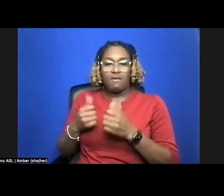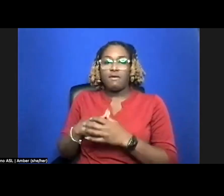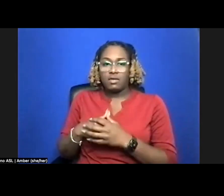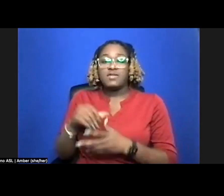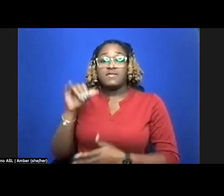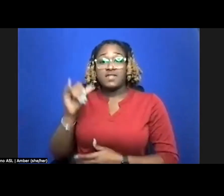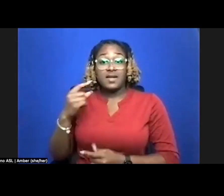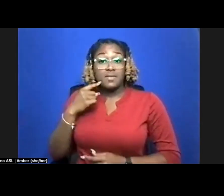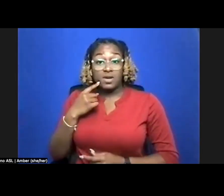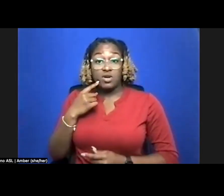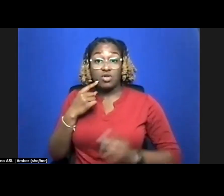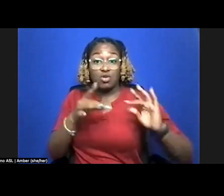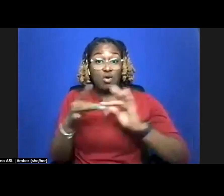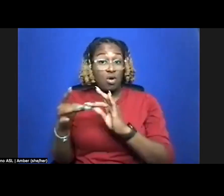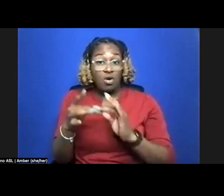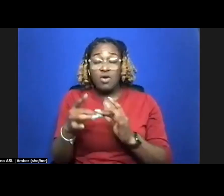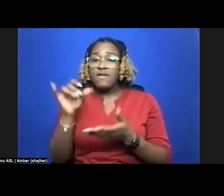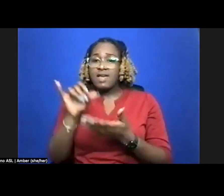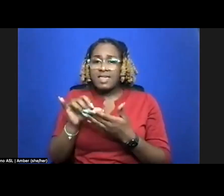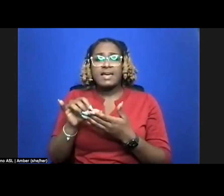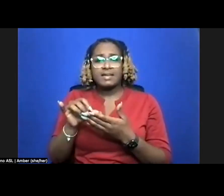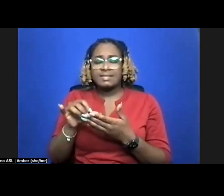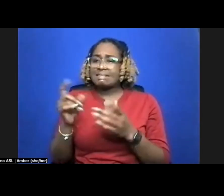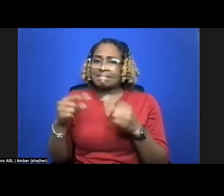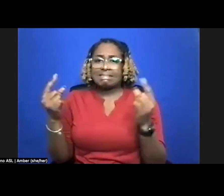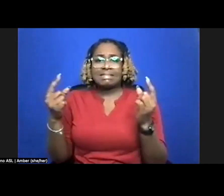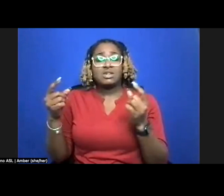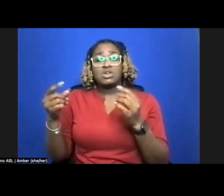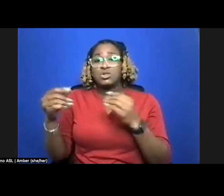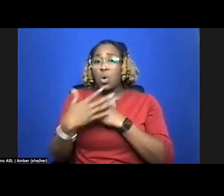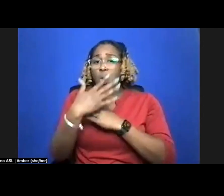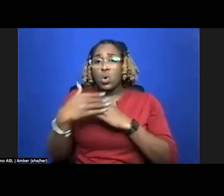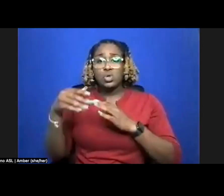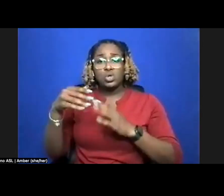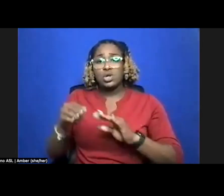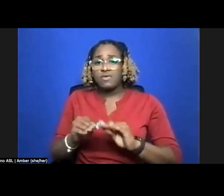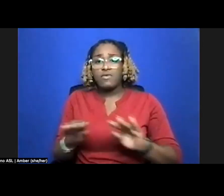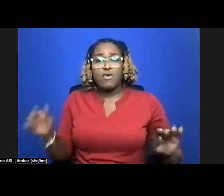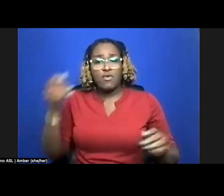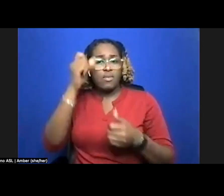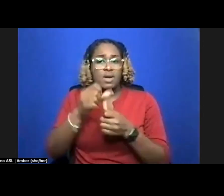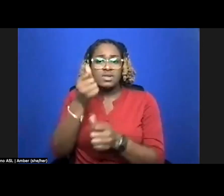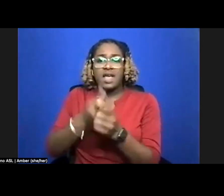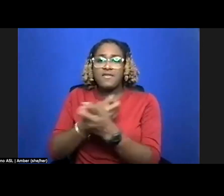burdened bliss of exile- the ocean floor remembers every bone and nail that pried freedom from a rotted Floorboard